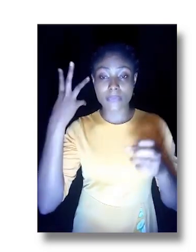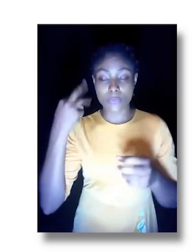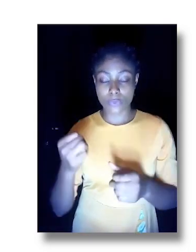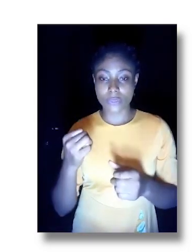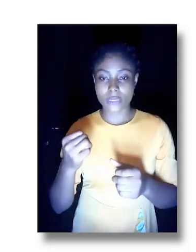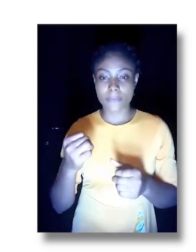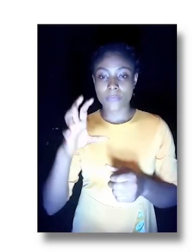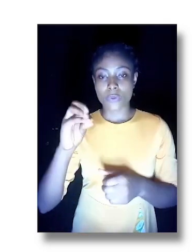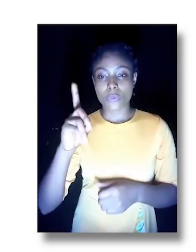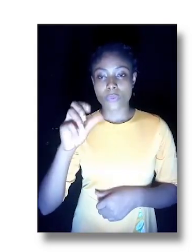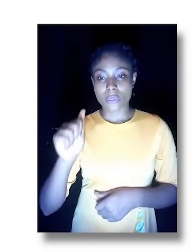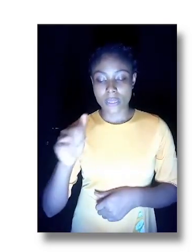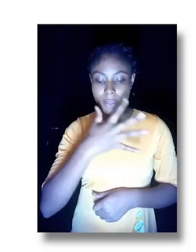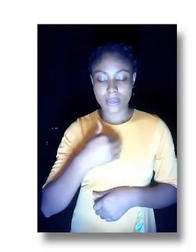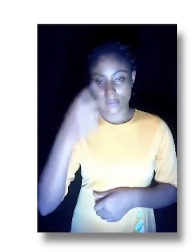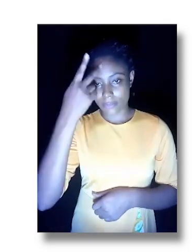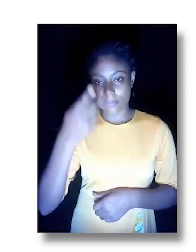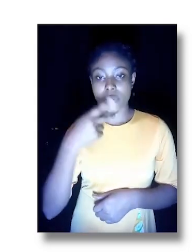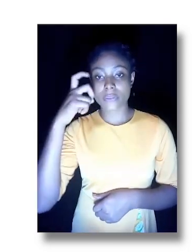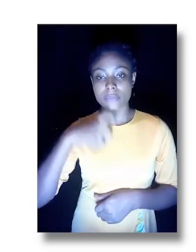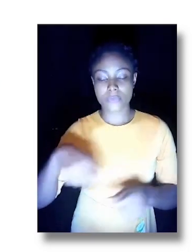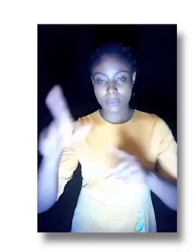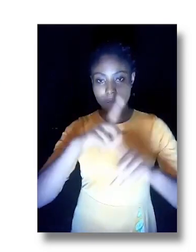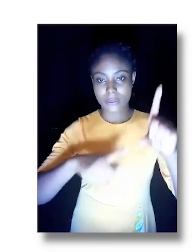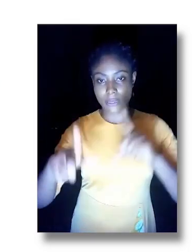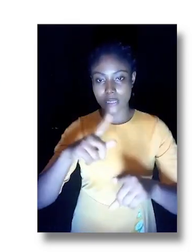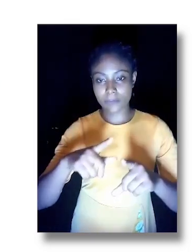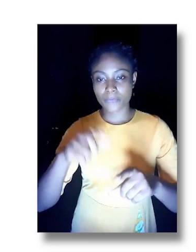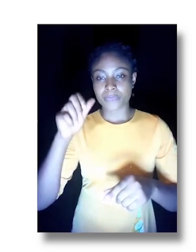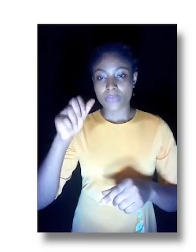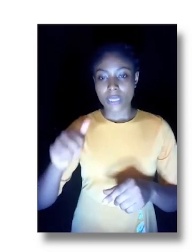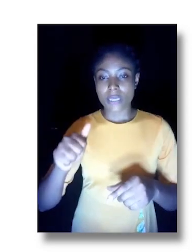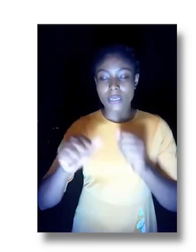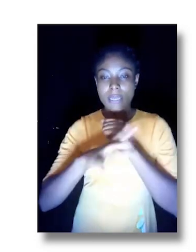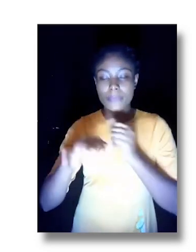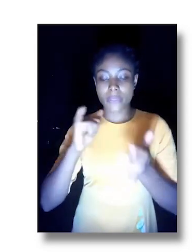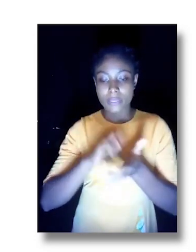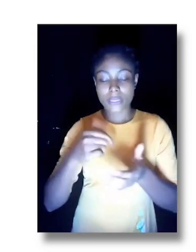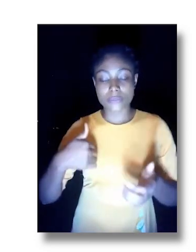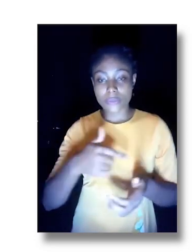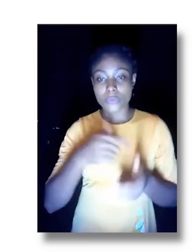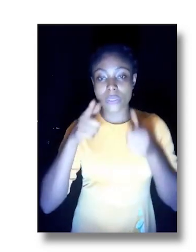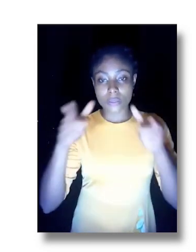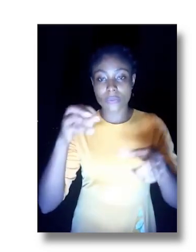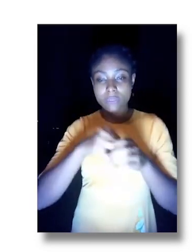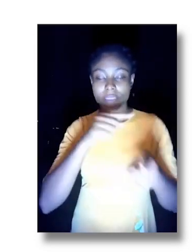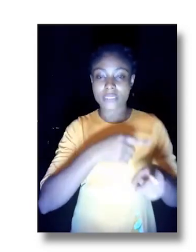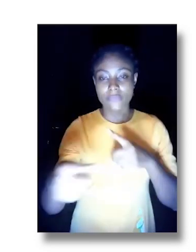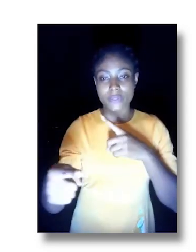our campaign was “CODAs and Parents must Sign” - a campaign we launched in several